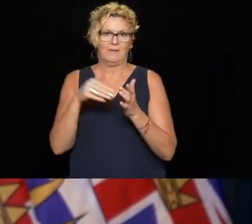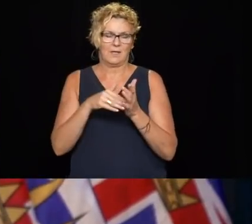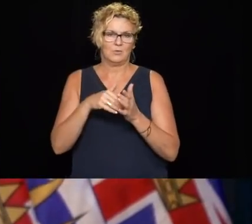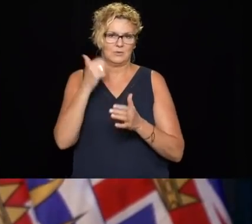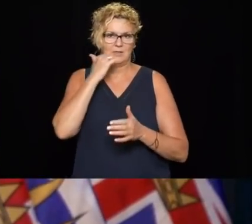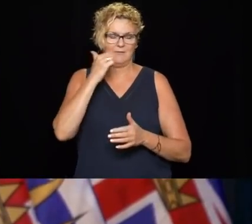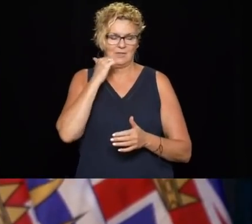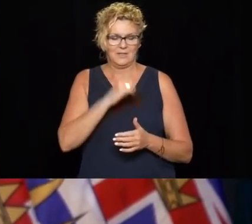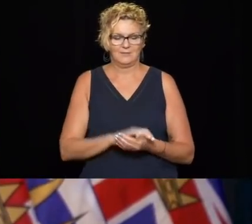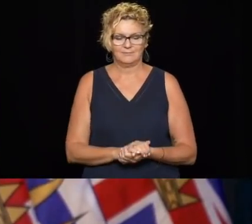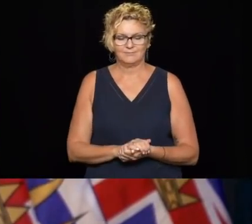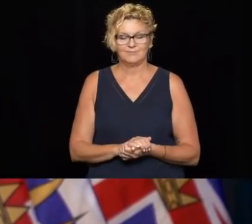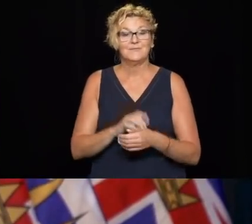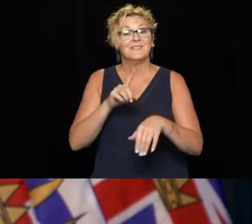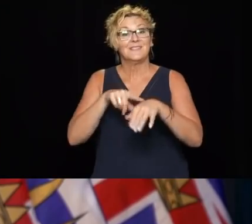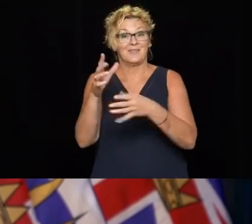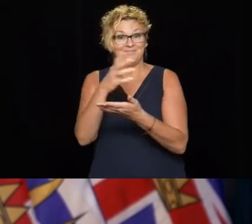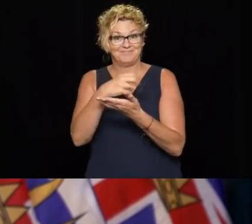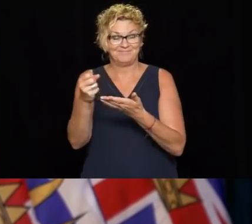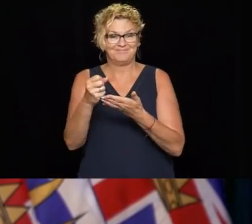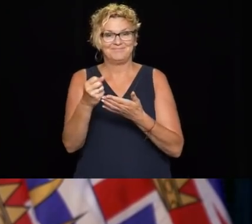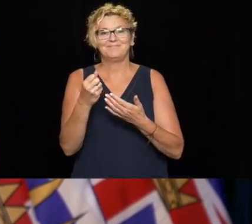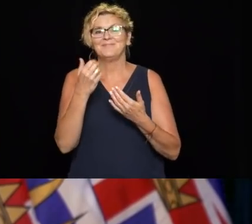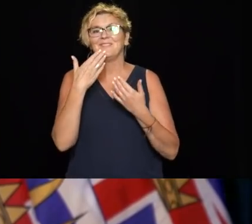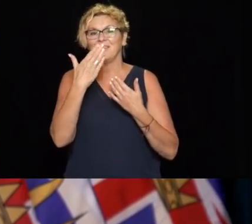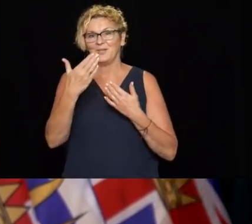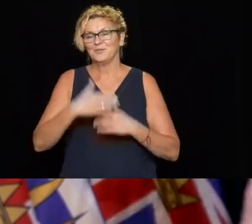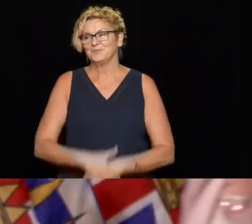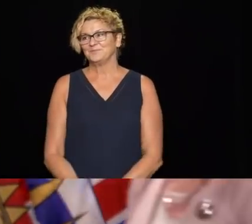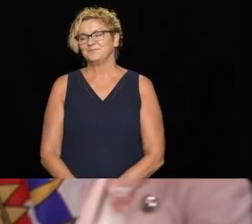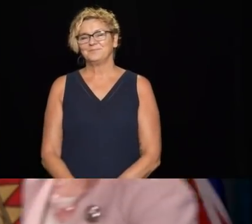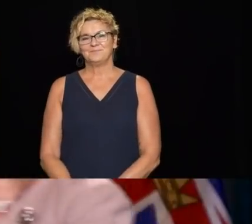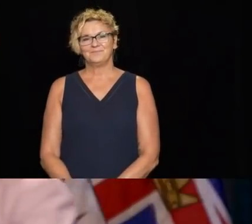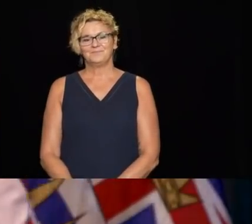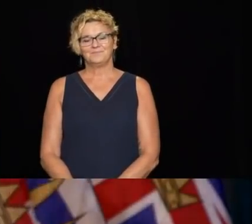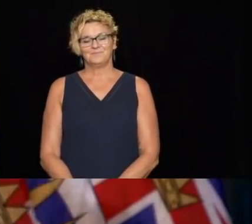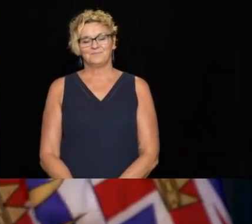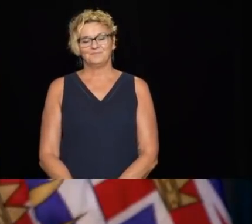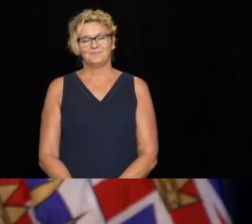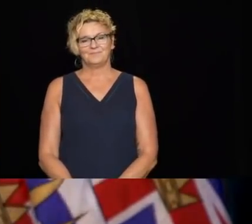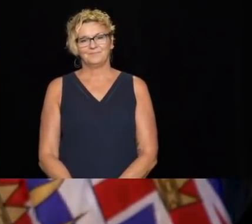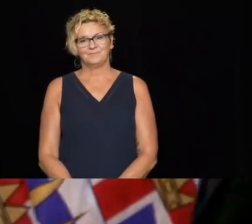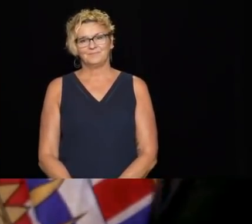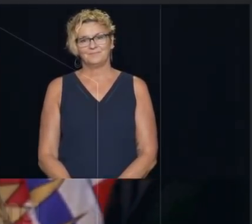20,000 test per day just for the sake of doing them, it's that we have the capacity to meet the